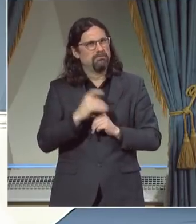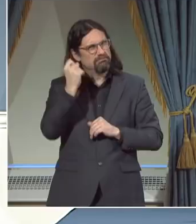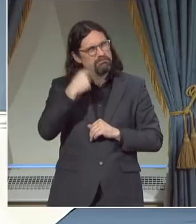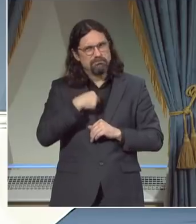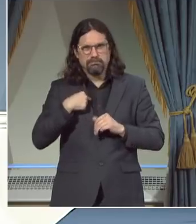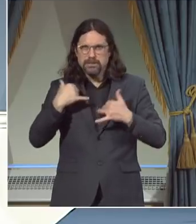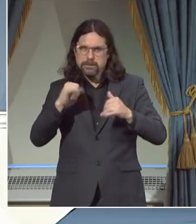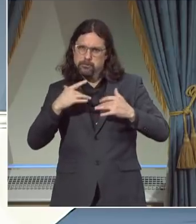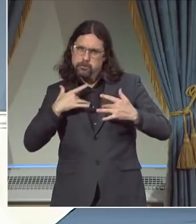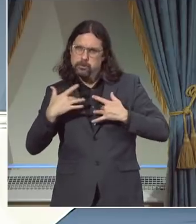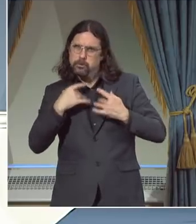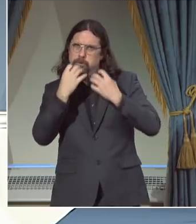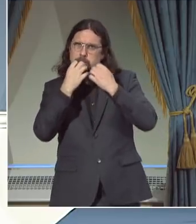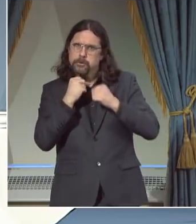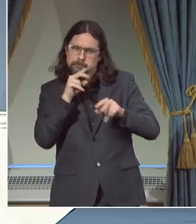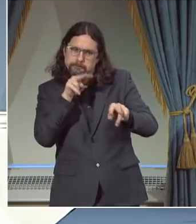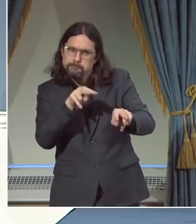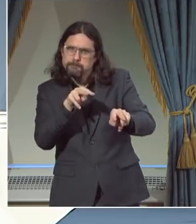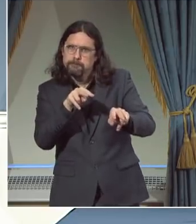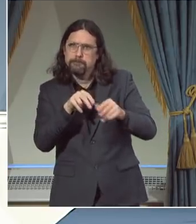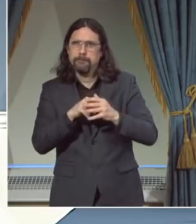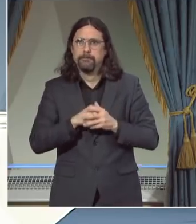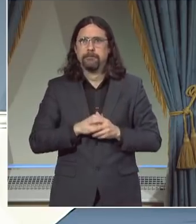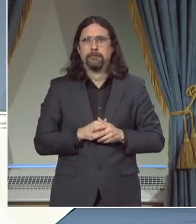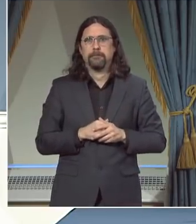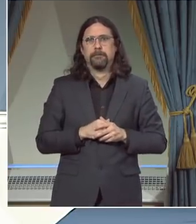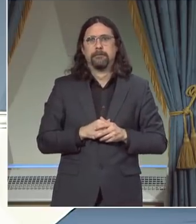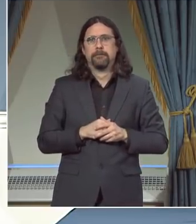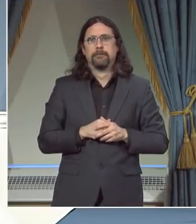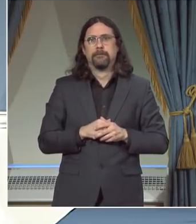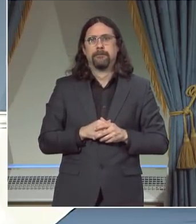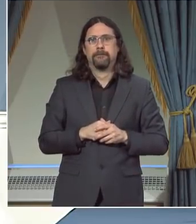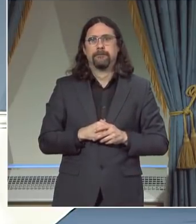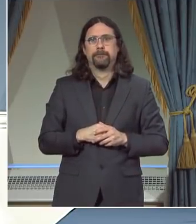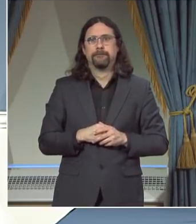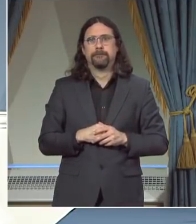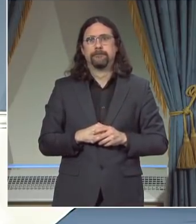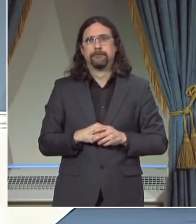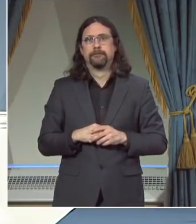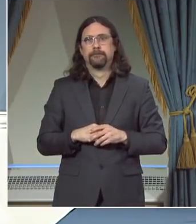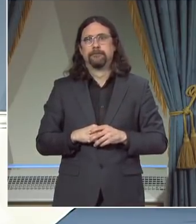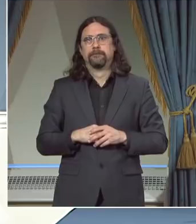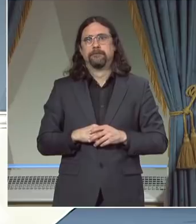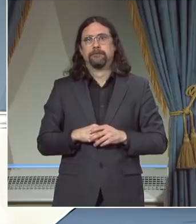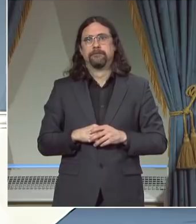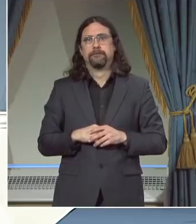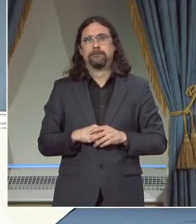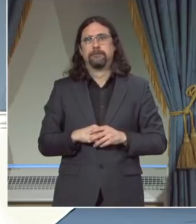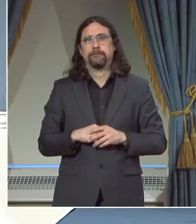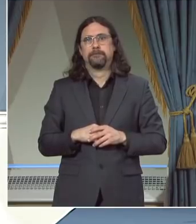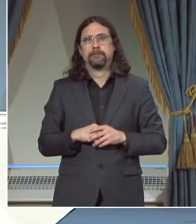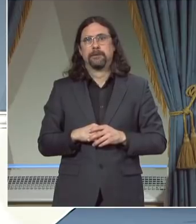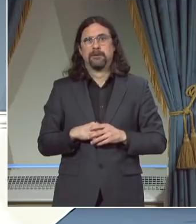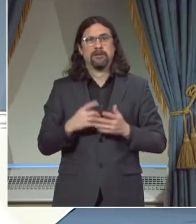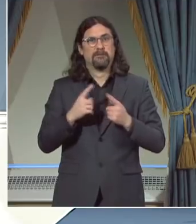REDUCTION IN CRIME, NOT JUST IN DOMESTIC VIOLENCE, BUT MANY CRIME TYPES